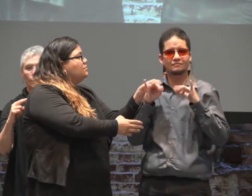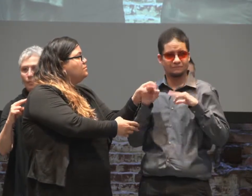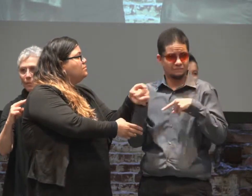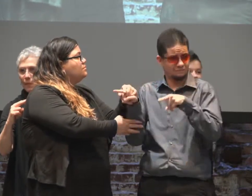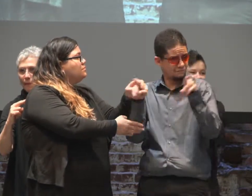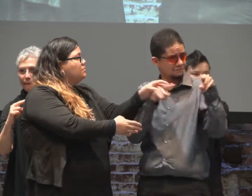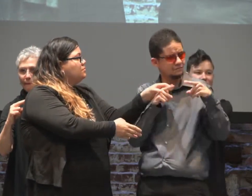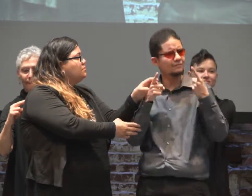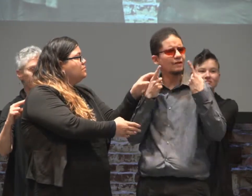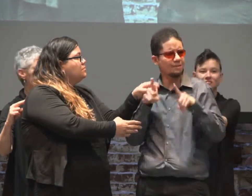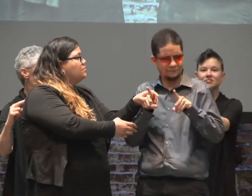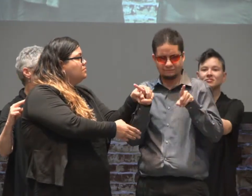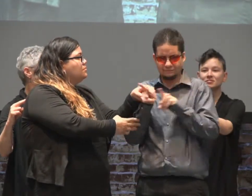[Jasper Interpreter] An additional tip